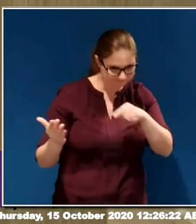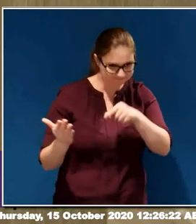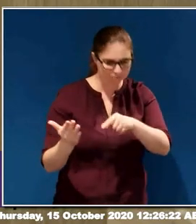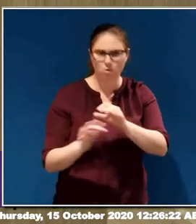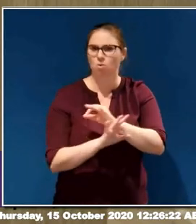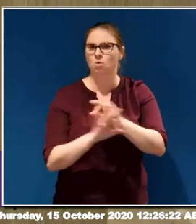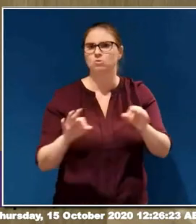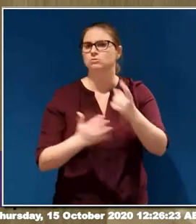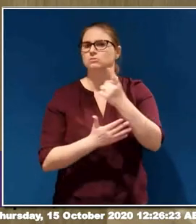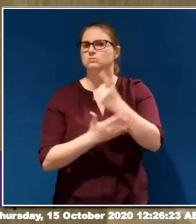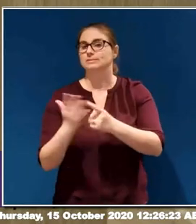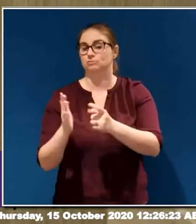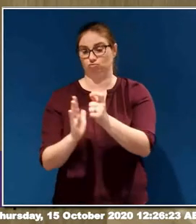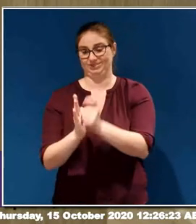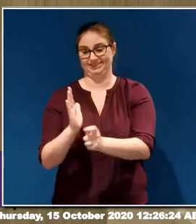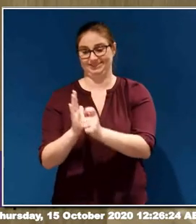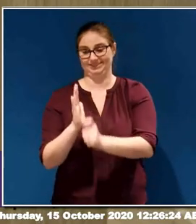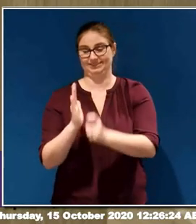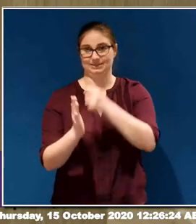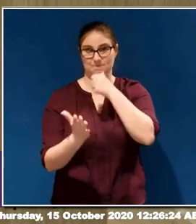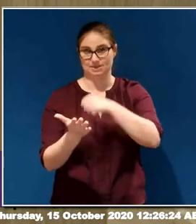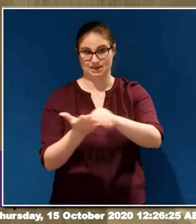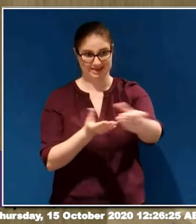provided, we look at OneSchool.